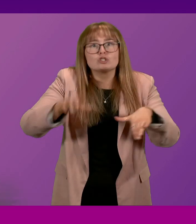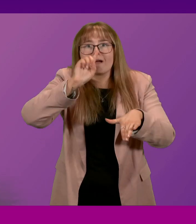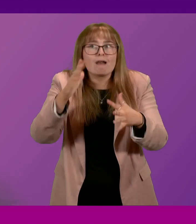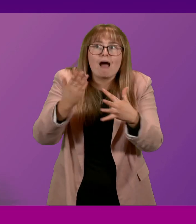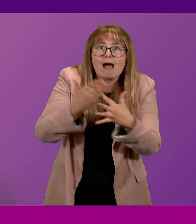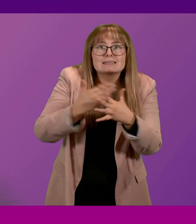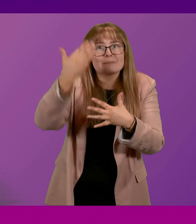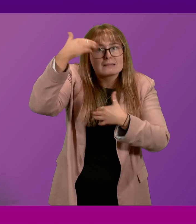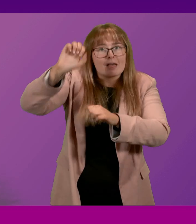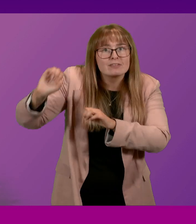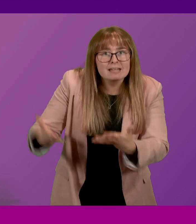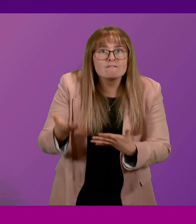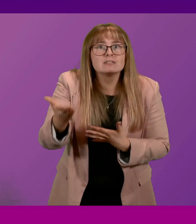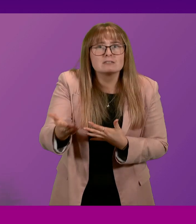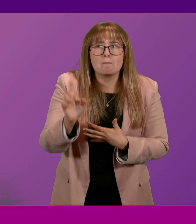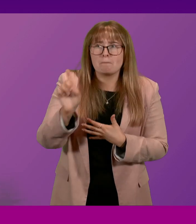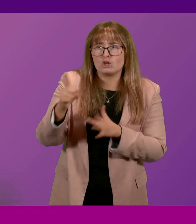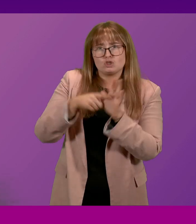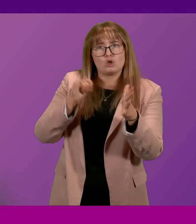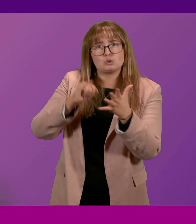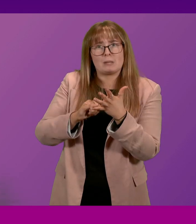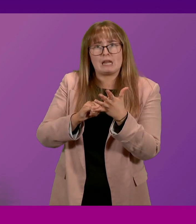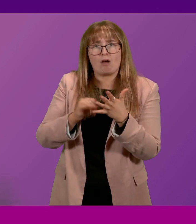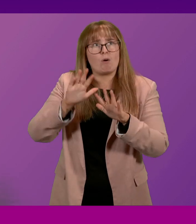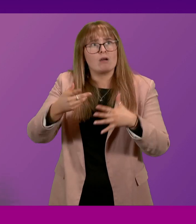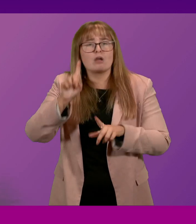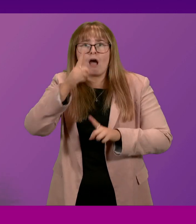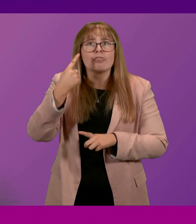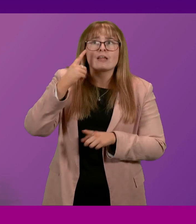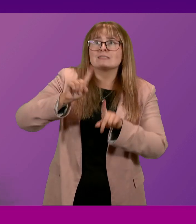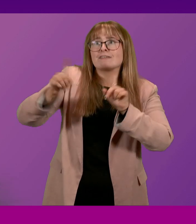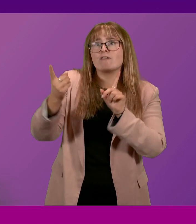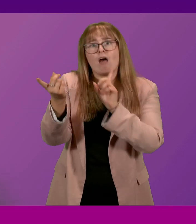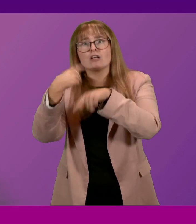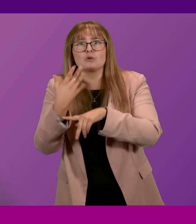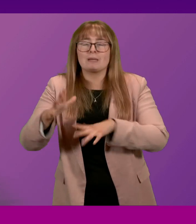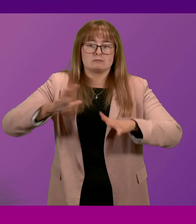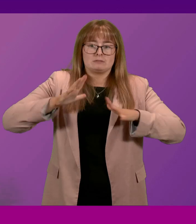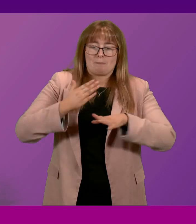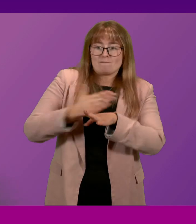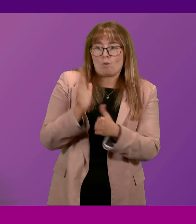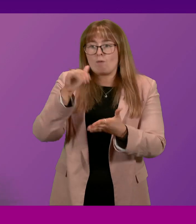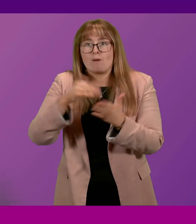mental health services, but John Swinney could not think of a different answer from the one that he rehearsed before he came to the Parliament.